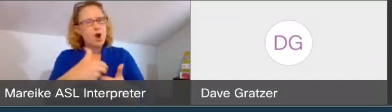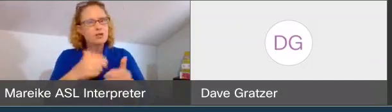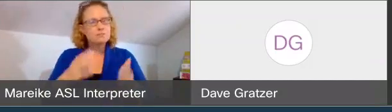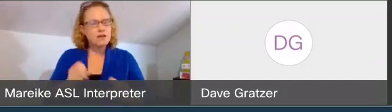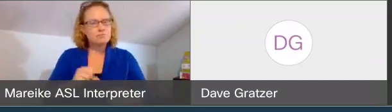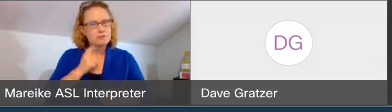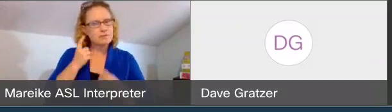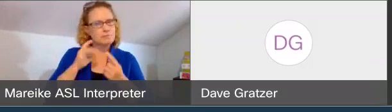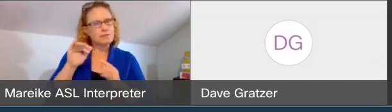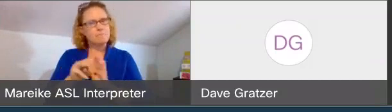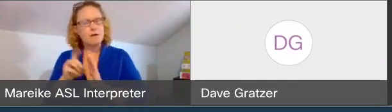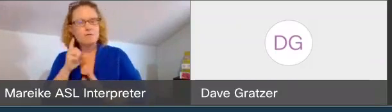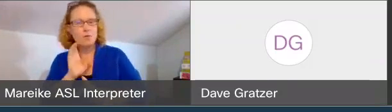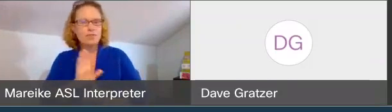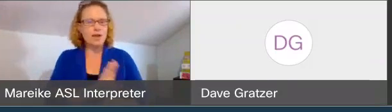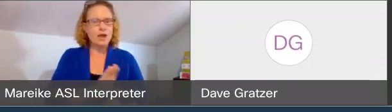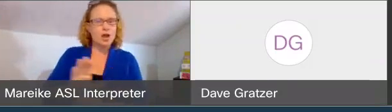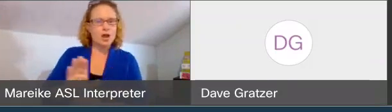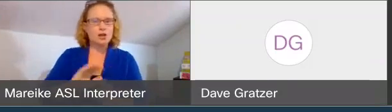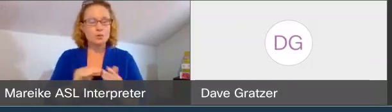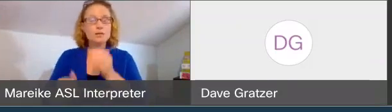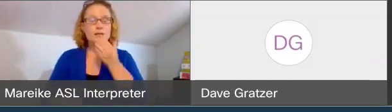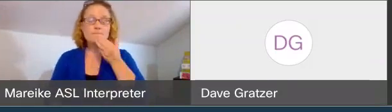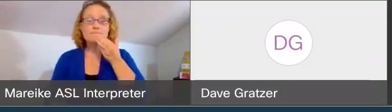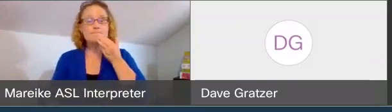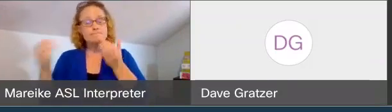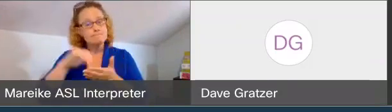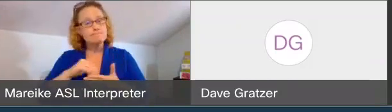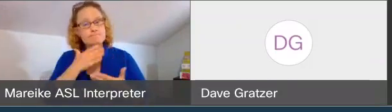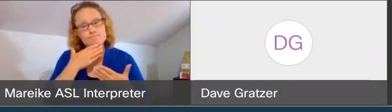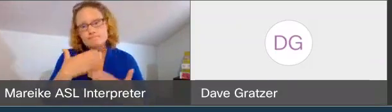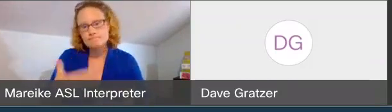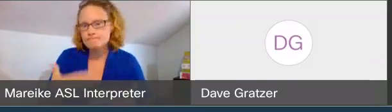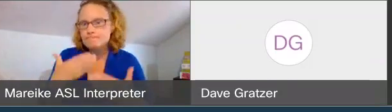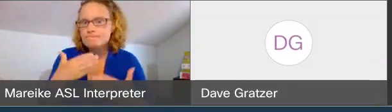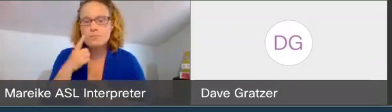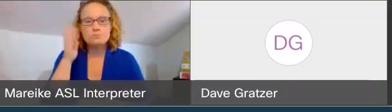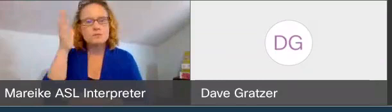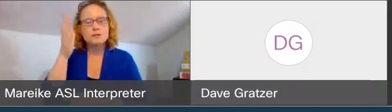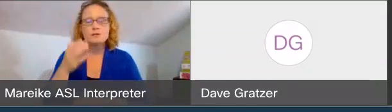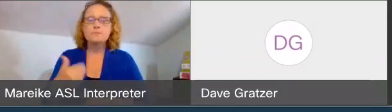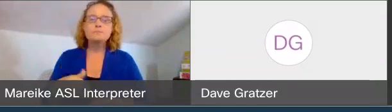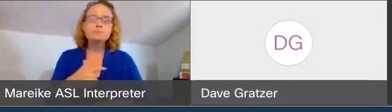model for their own community. So again, I wanna thank you for that. We have several questions,